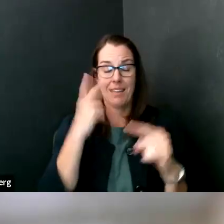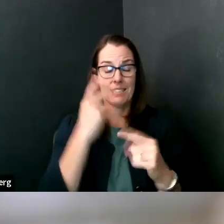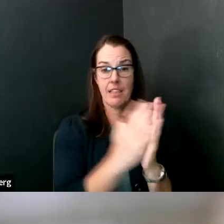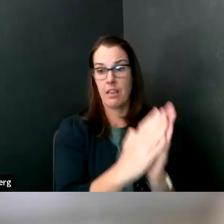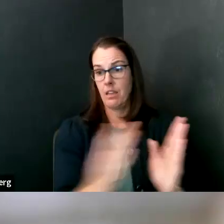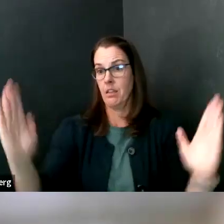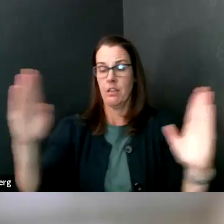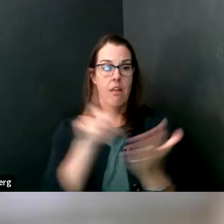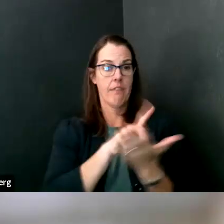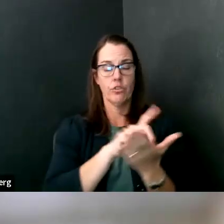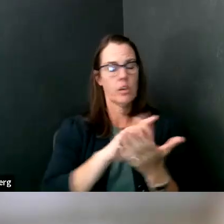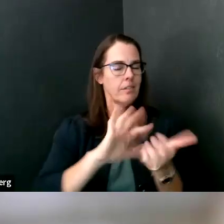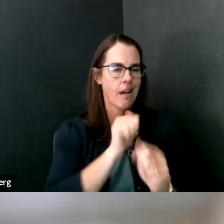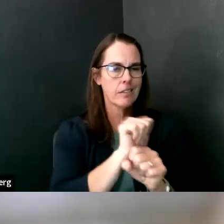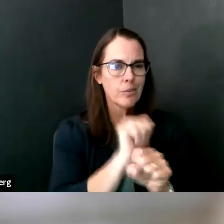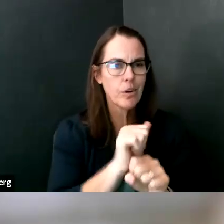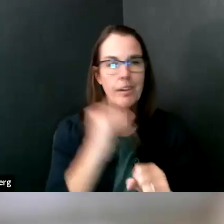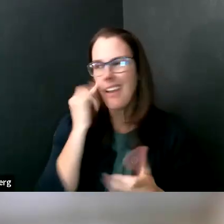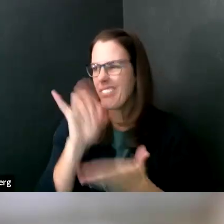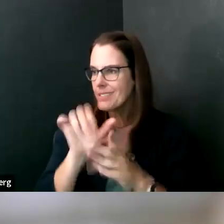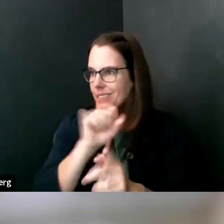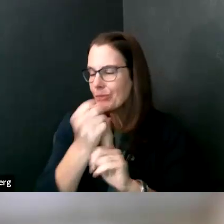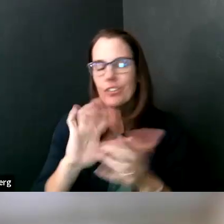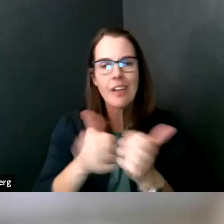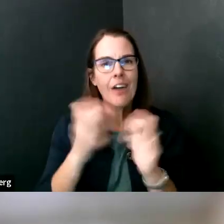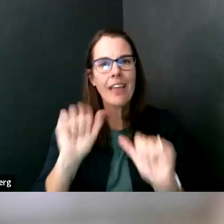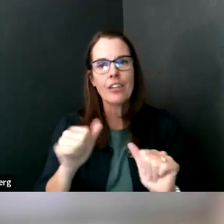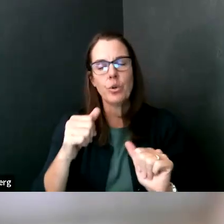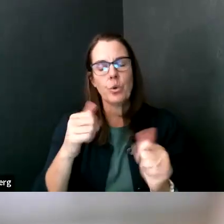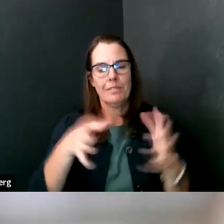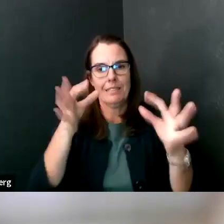And if that's the case, how can you make judgments on cost, value, and affordability? How will the